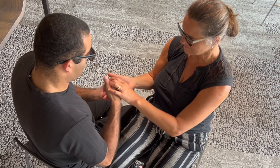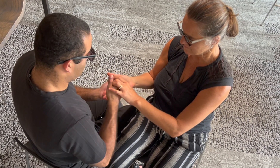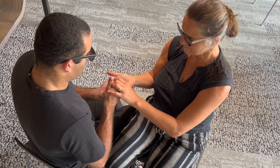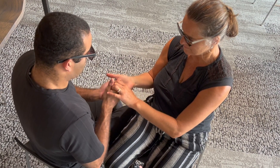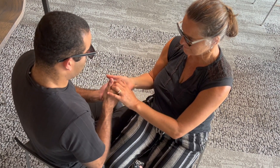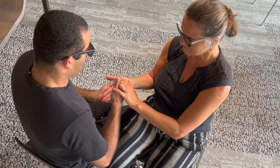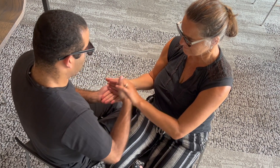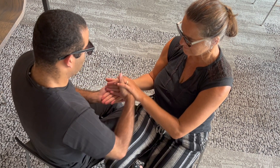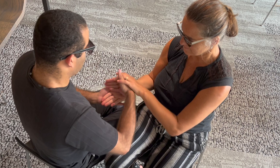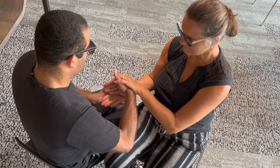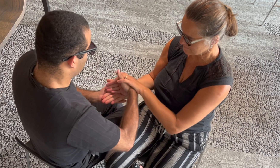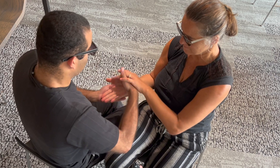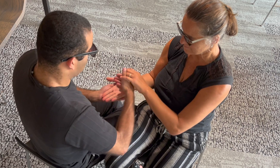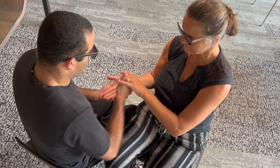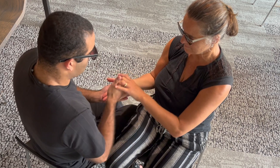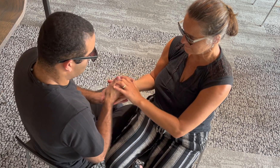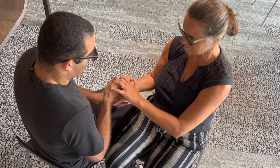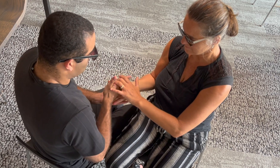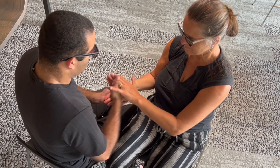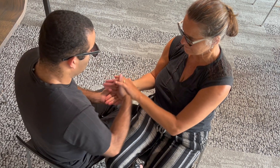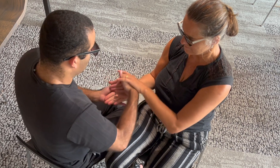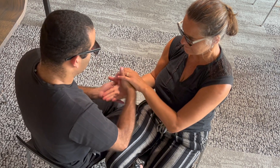I place them aside with the tomatoes and avocado.